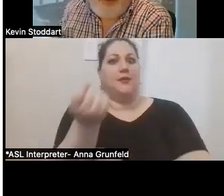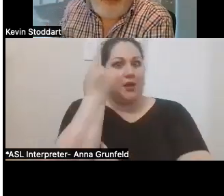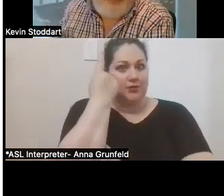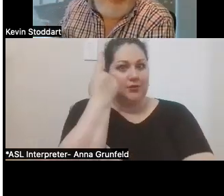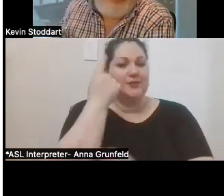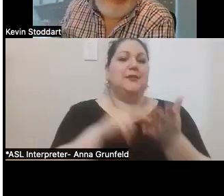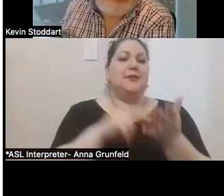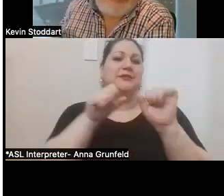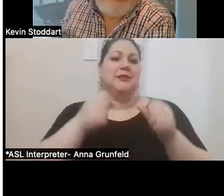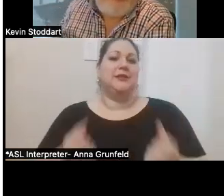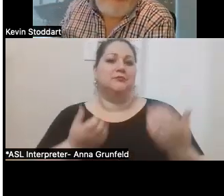Next.